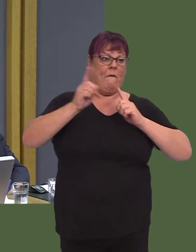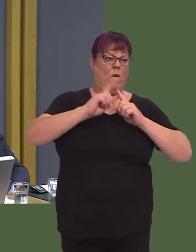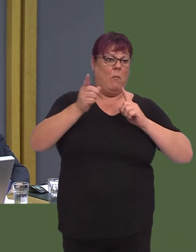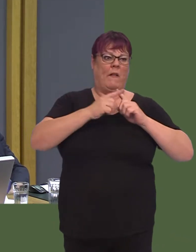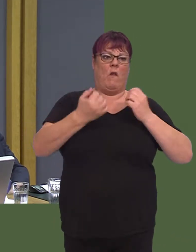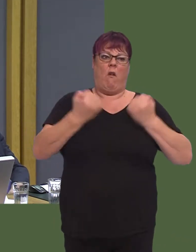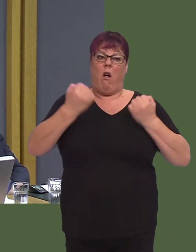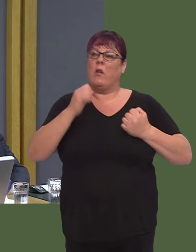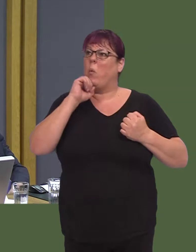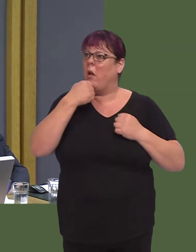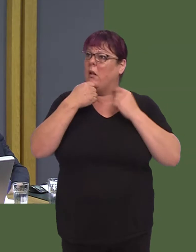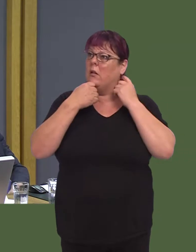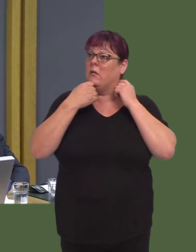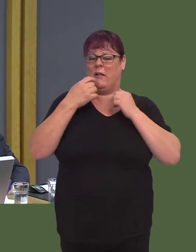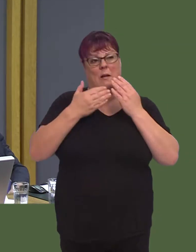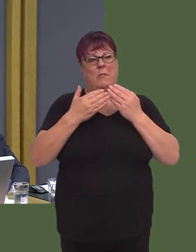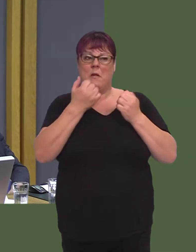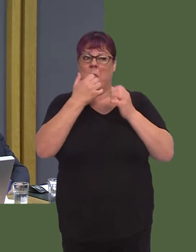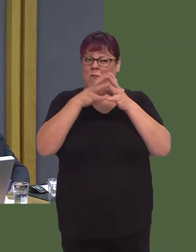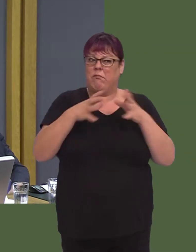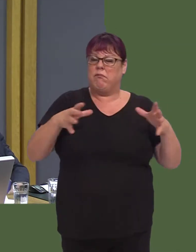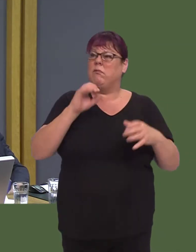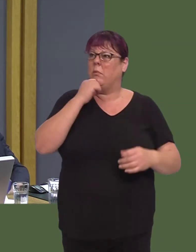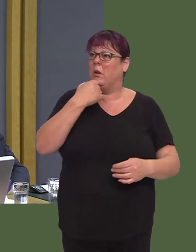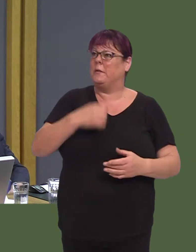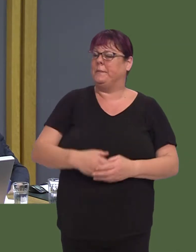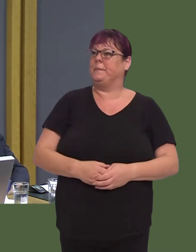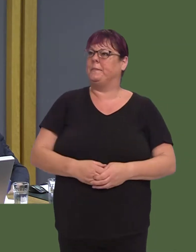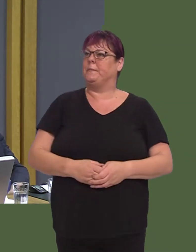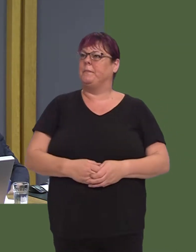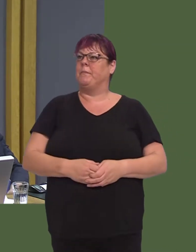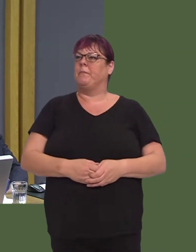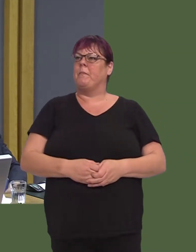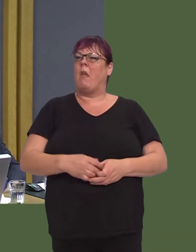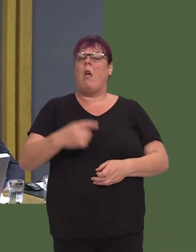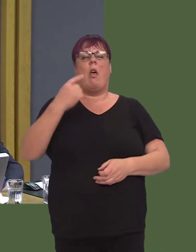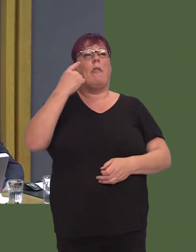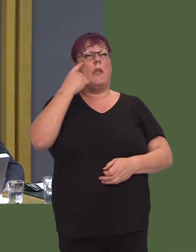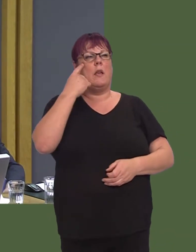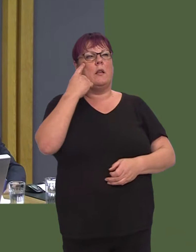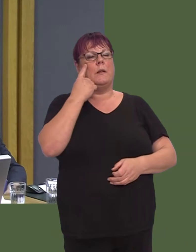I'm struck by the argument from the future generations commissioner that a much smaller